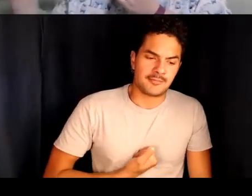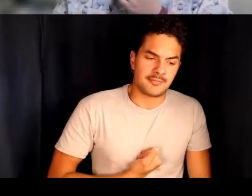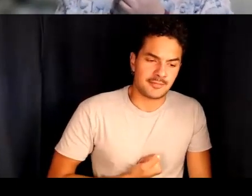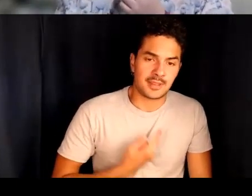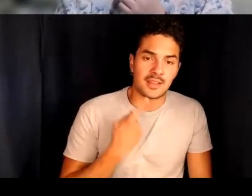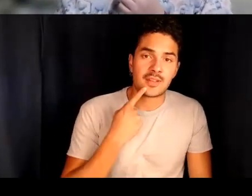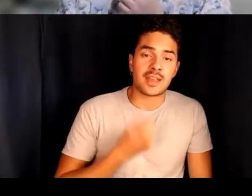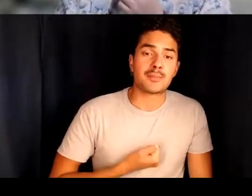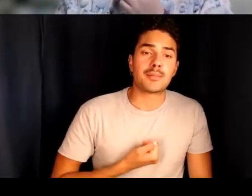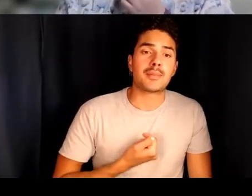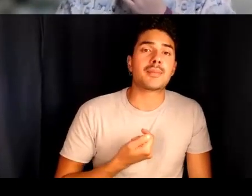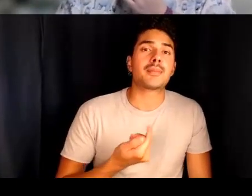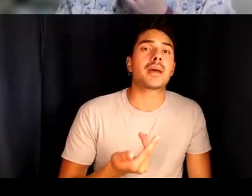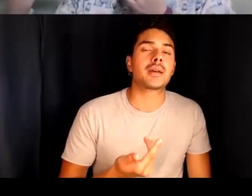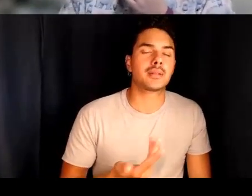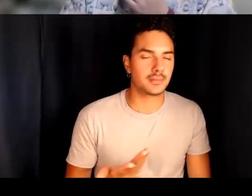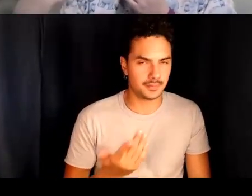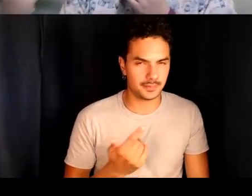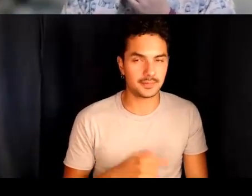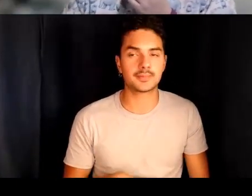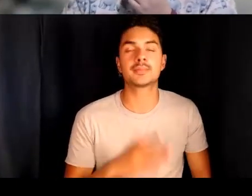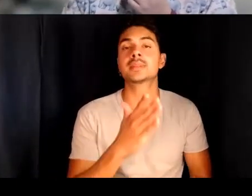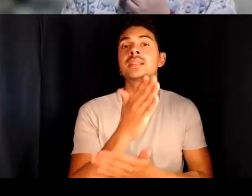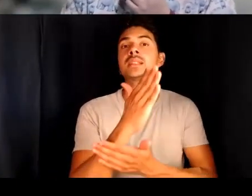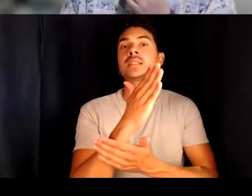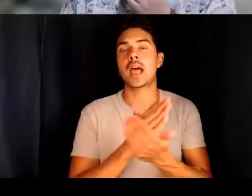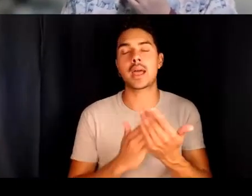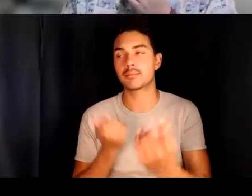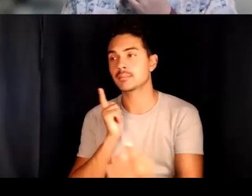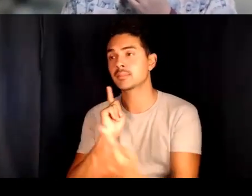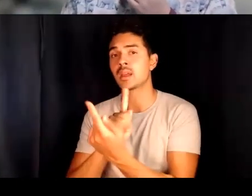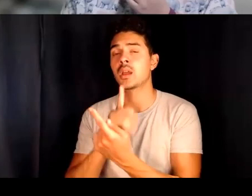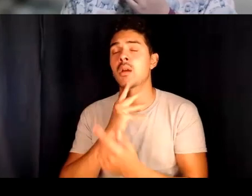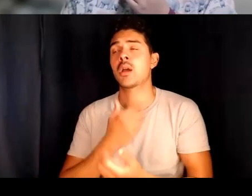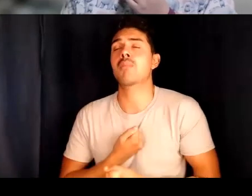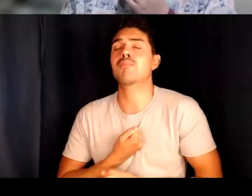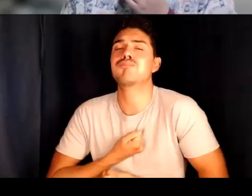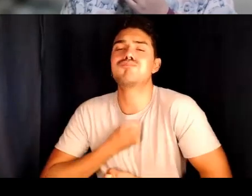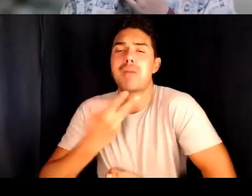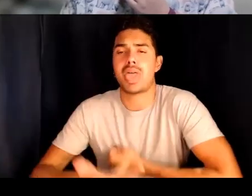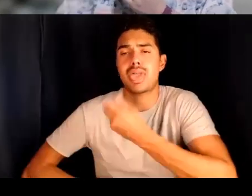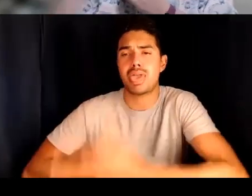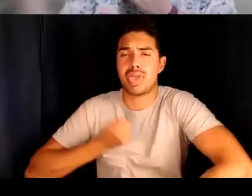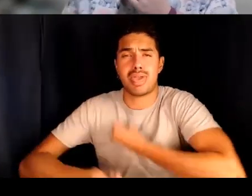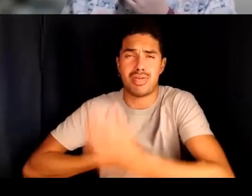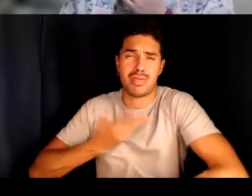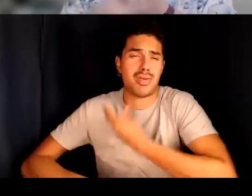who immediately share a lot. So just recognizing, again, these spectrums